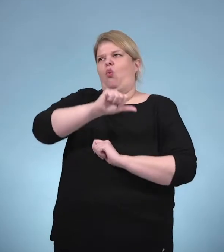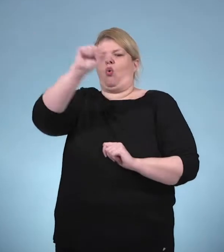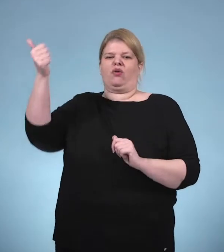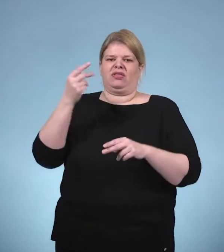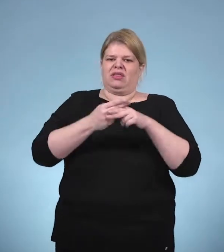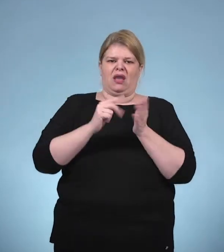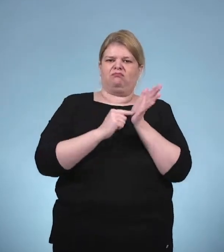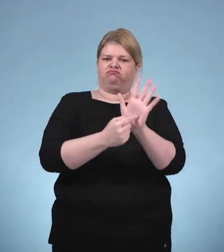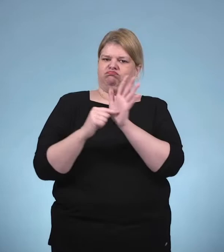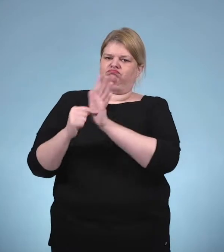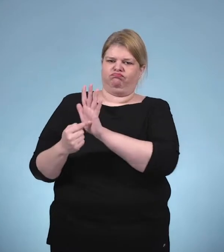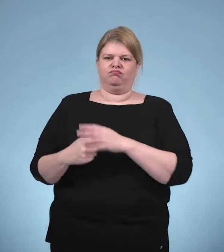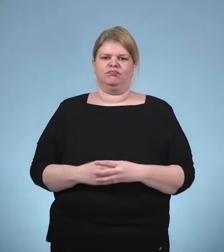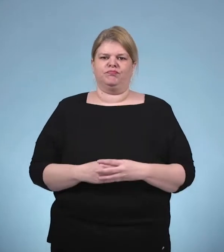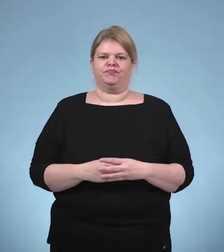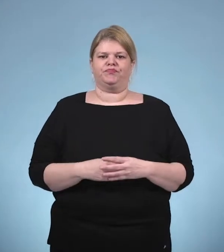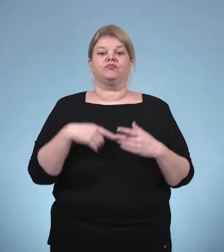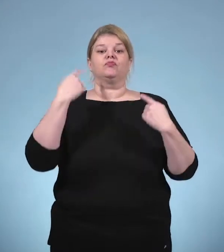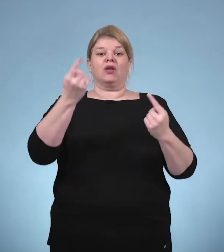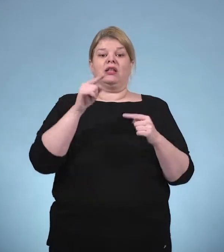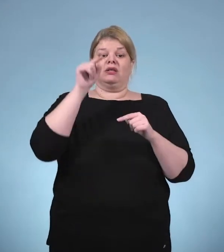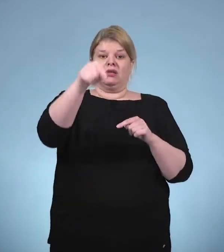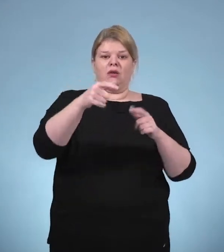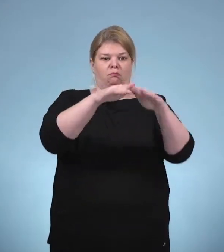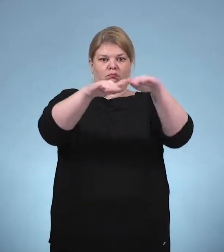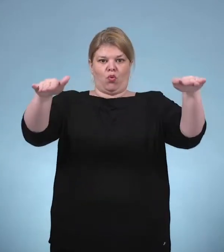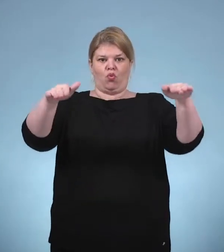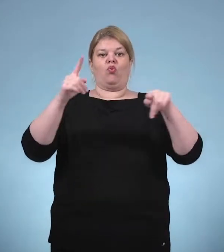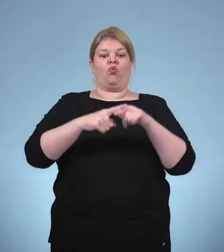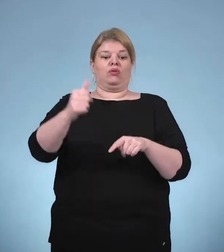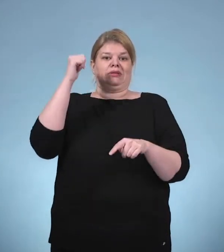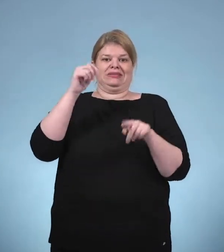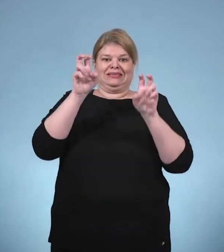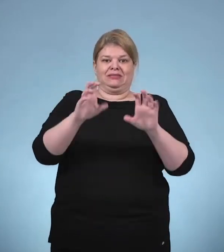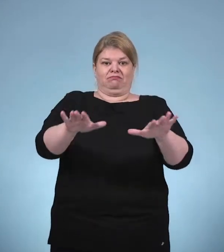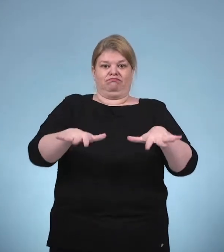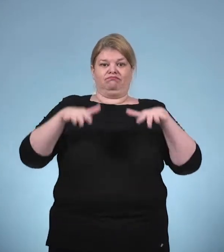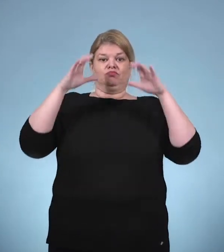The scene will later be presented to the whole group. The audience will get the opportunity to intervene